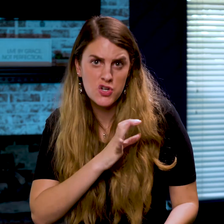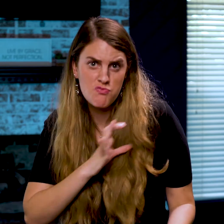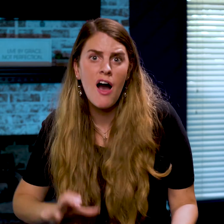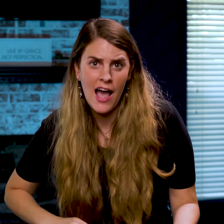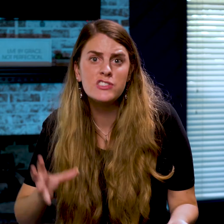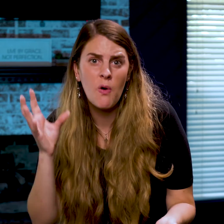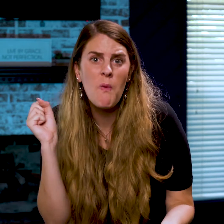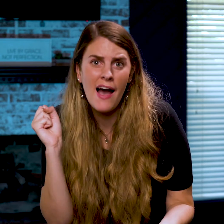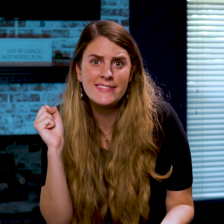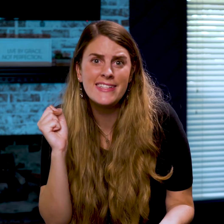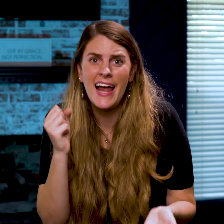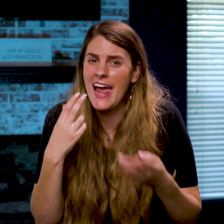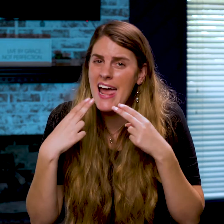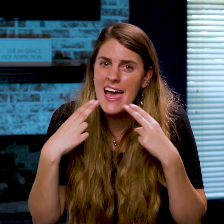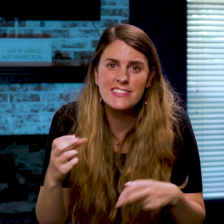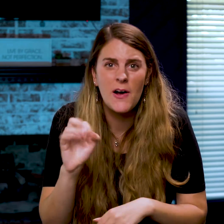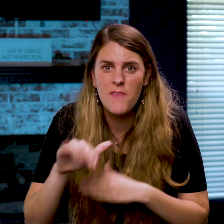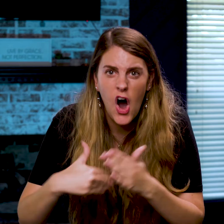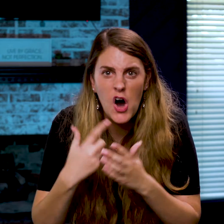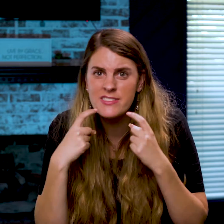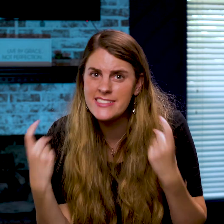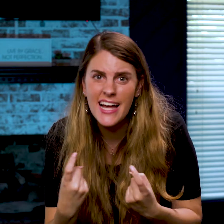Christ was innocent of all sin,